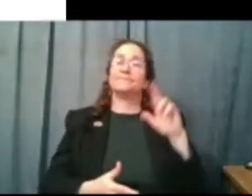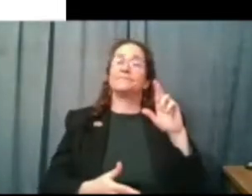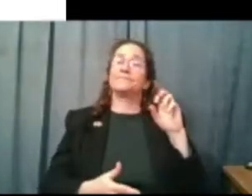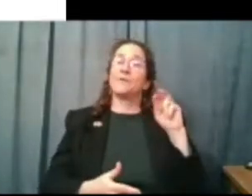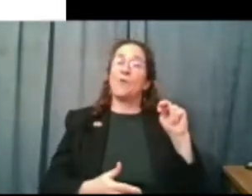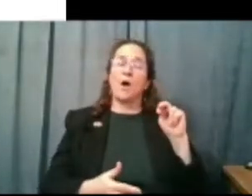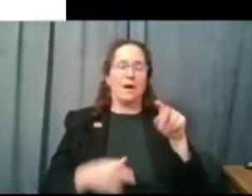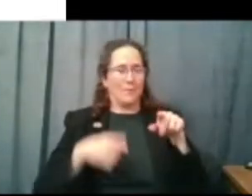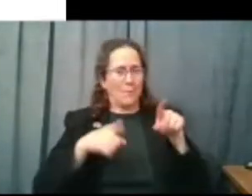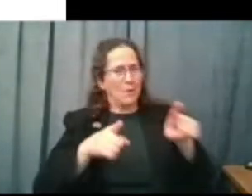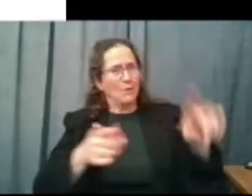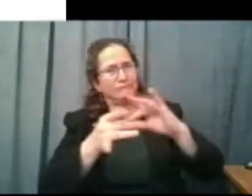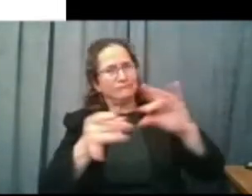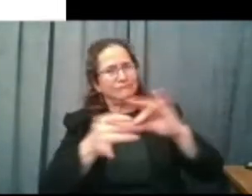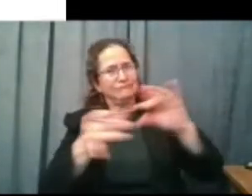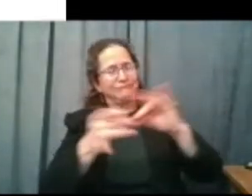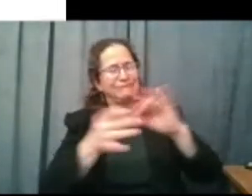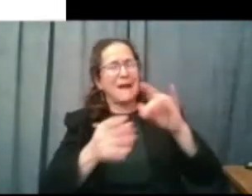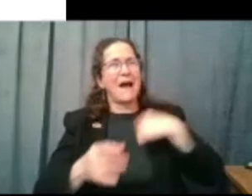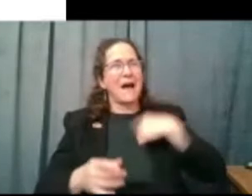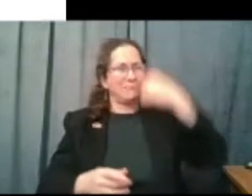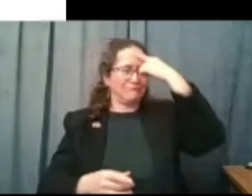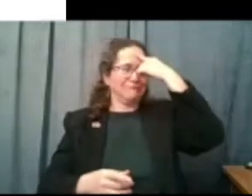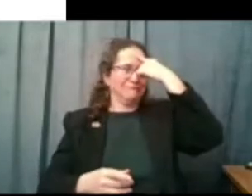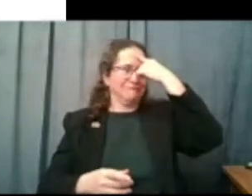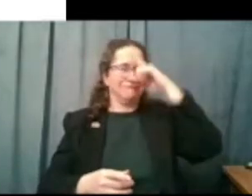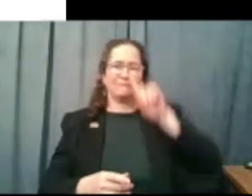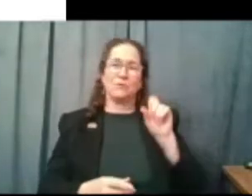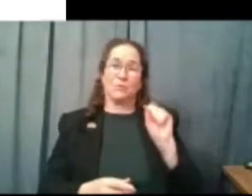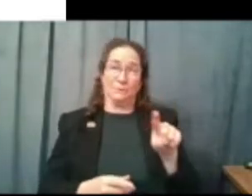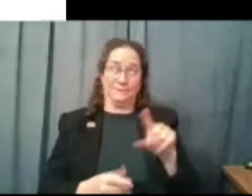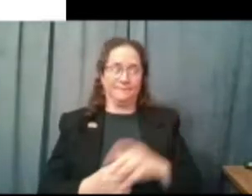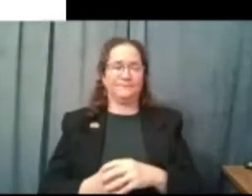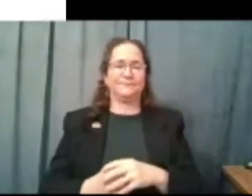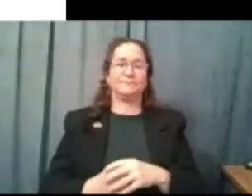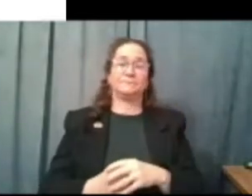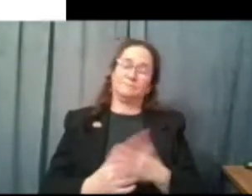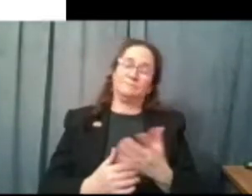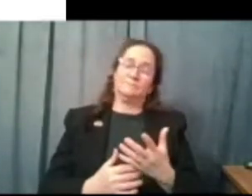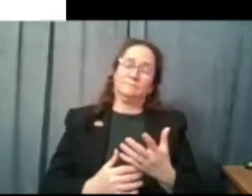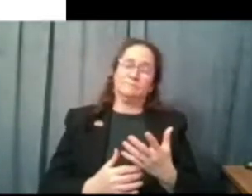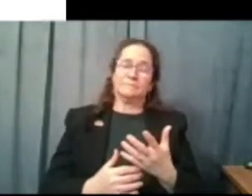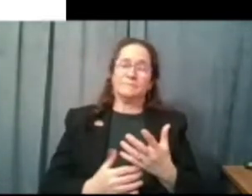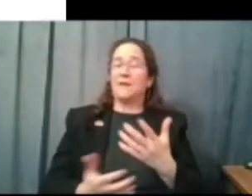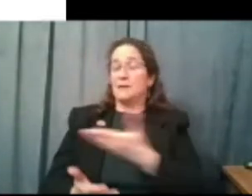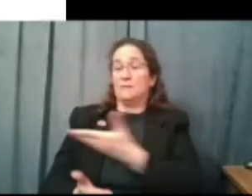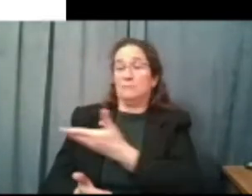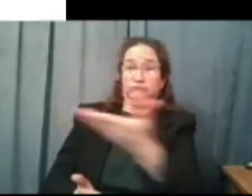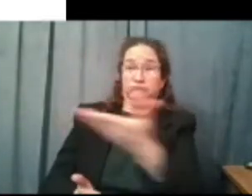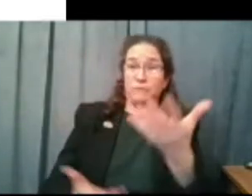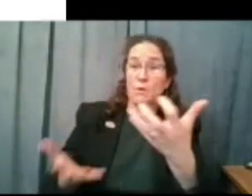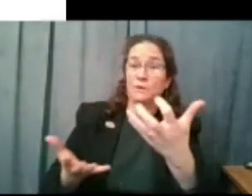I guess as you're talking I've got a question for you. And other people you know can feel free to continue the chat in the chat box,